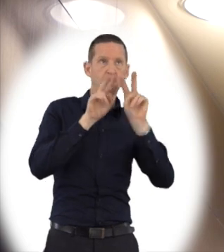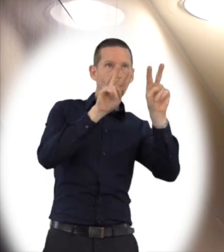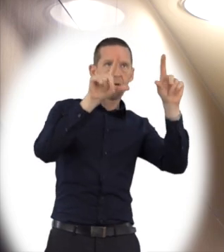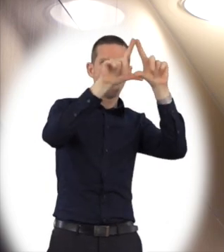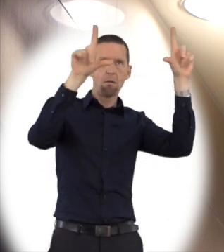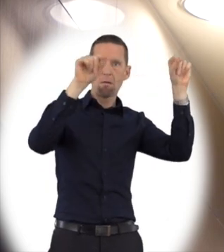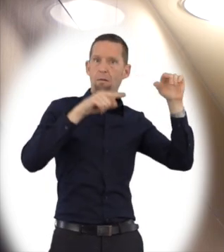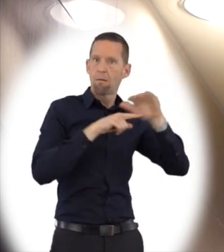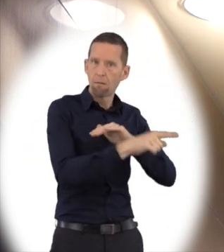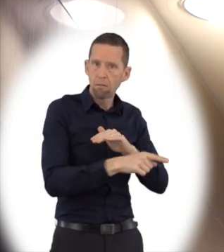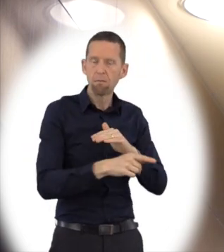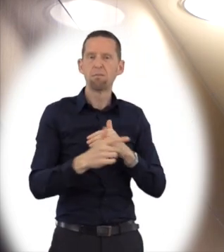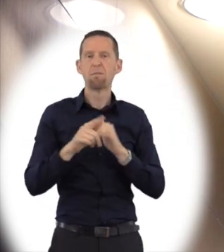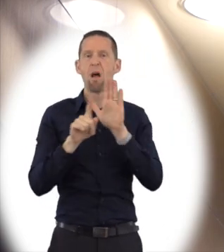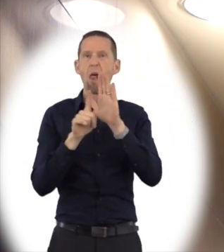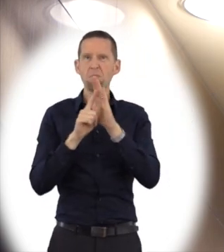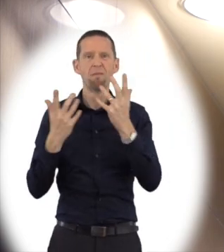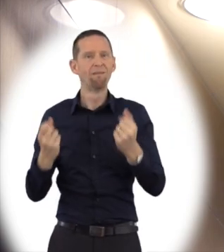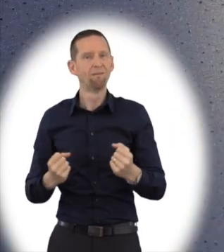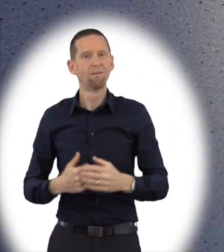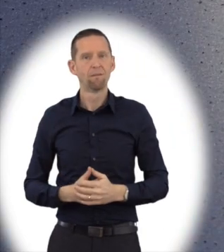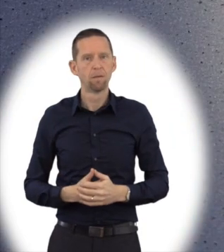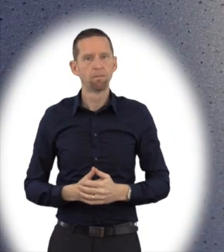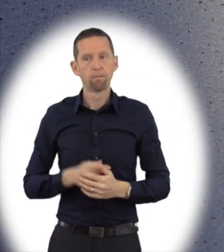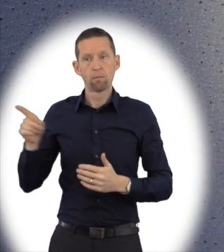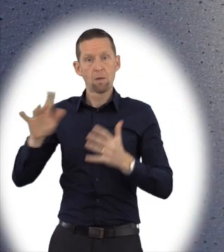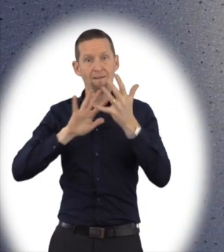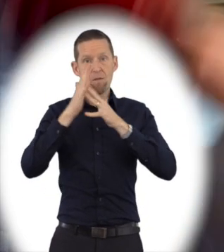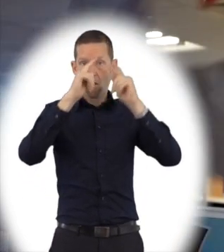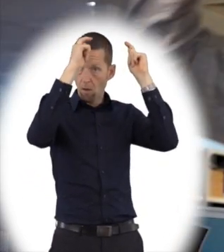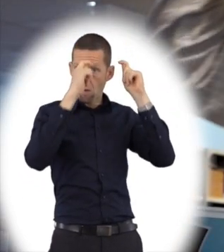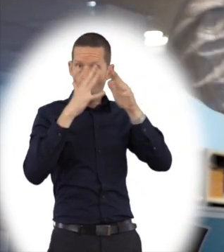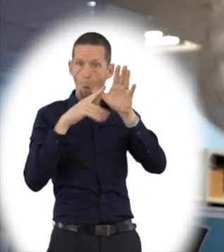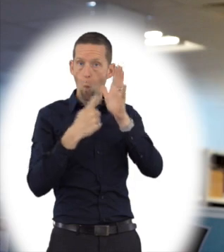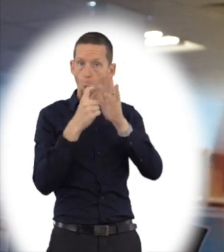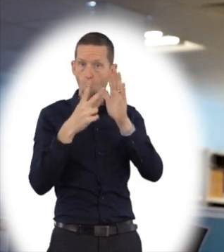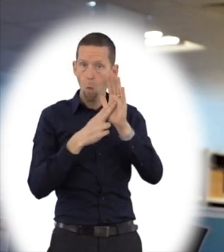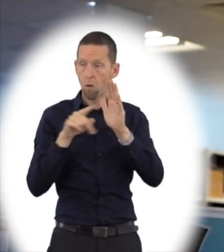including, fire evacuation points and alarms. Fire Wardens and Commission staff will assist you.